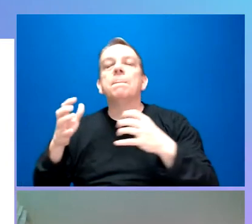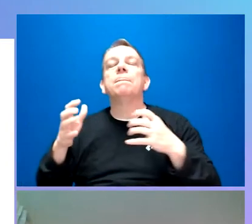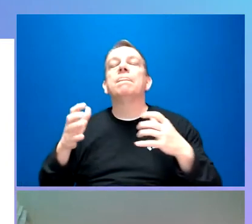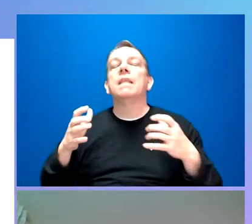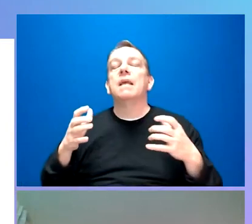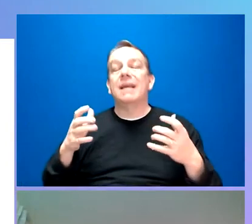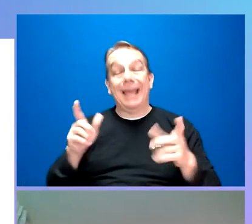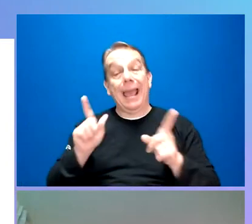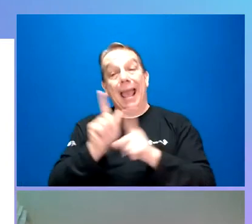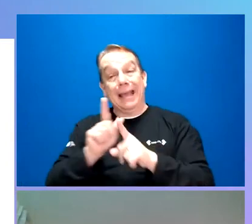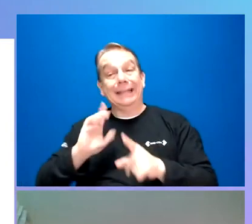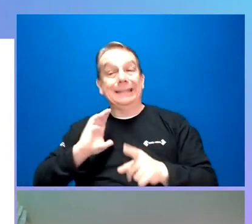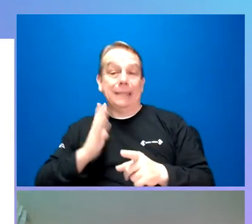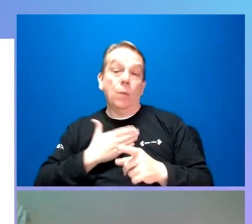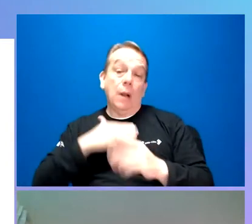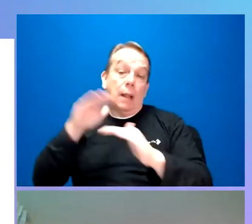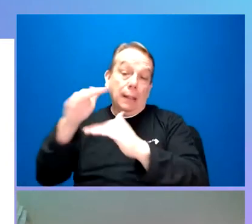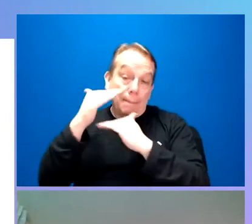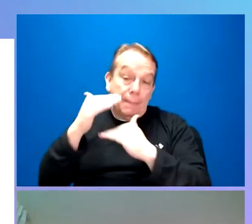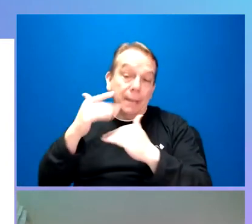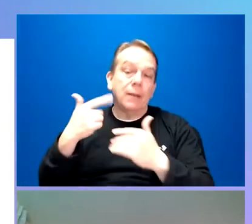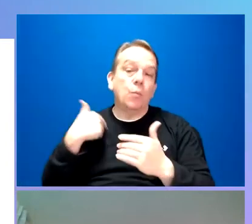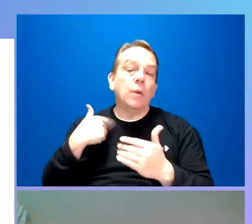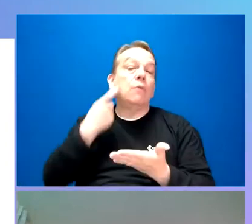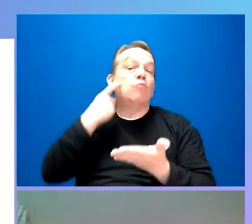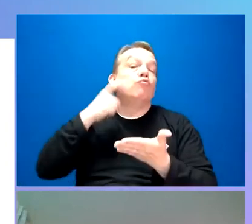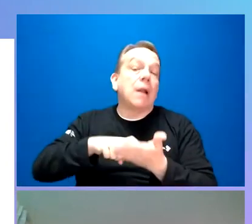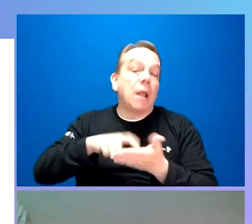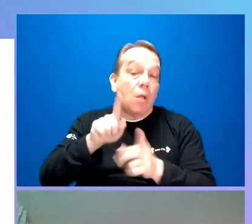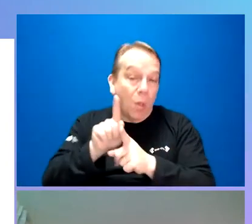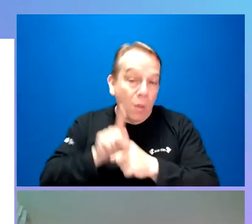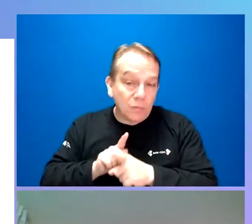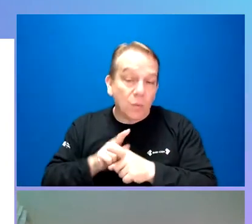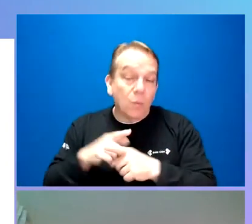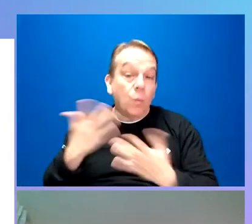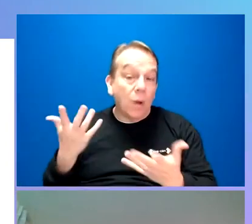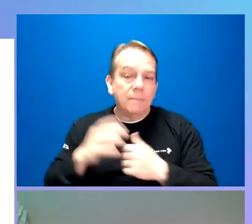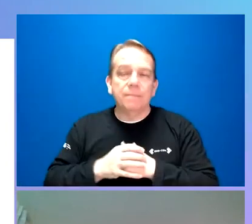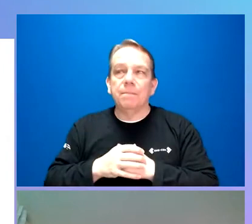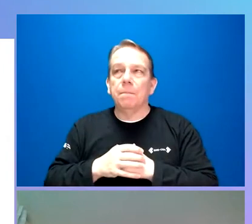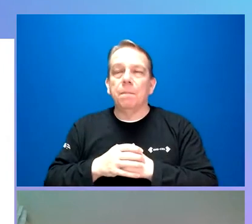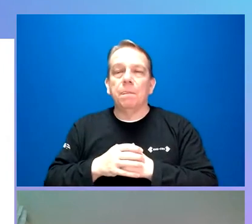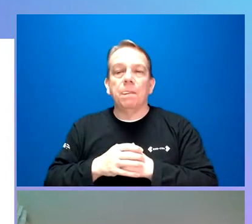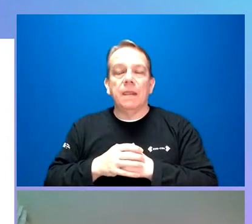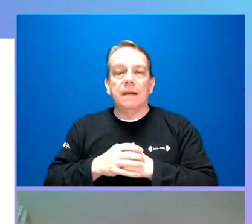we also started to, um, not only